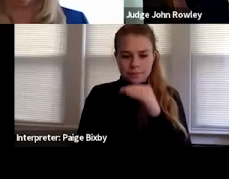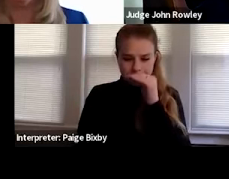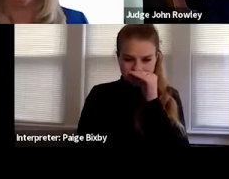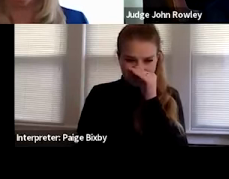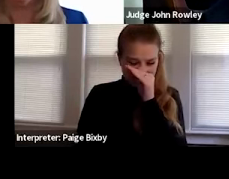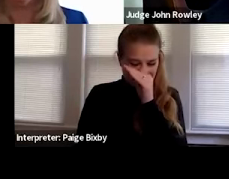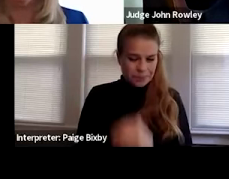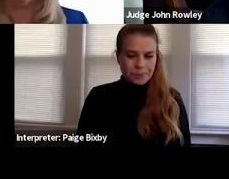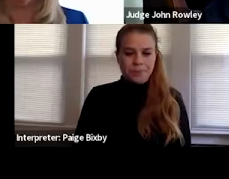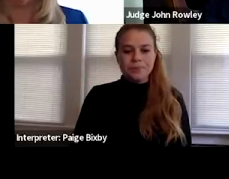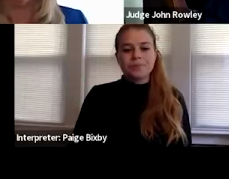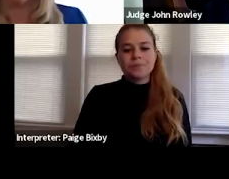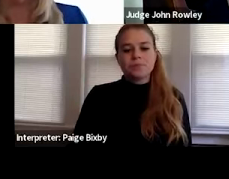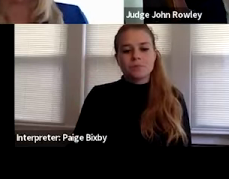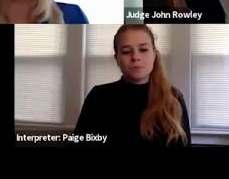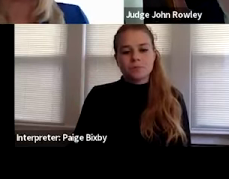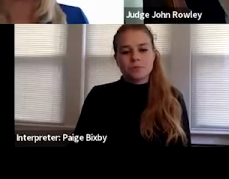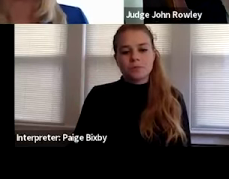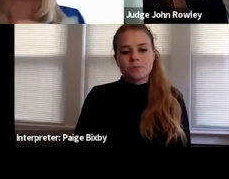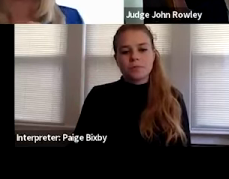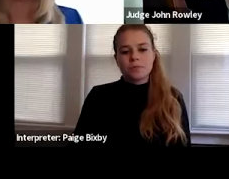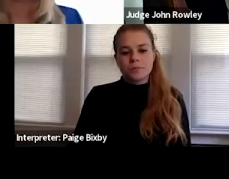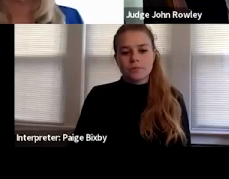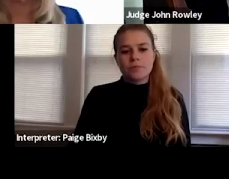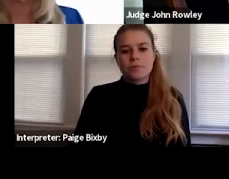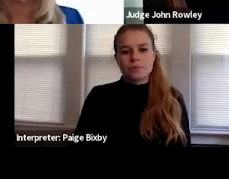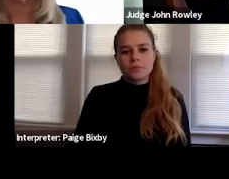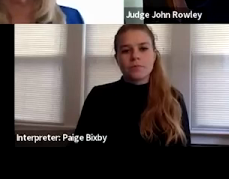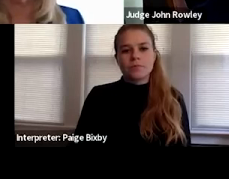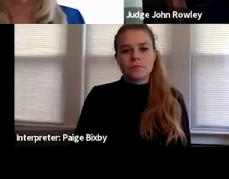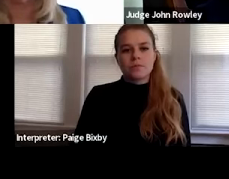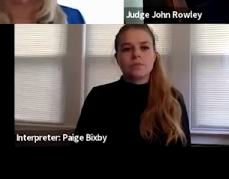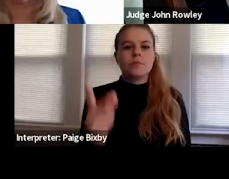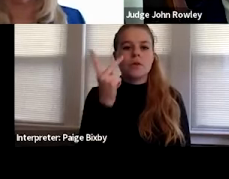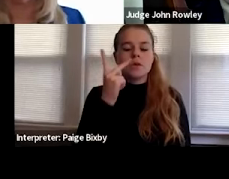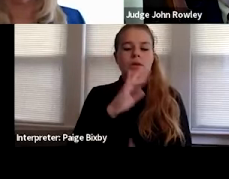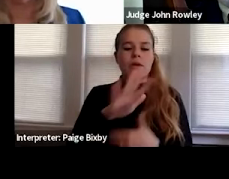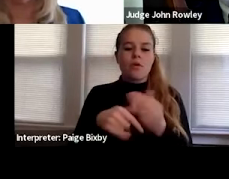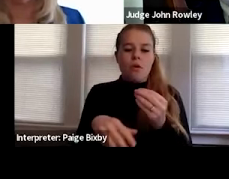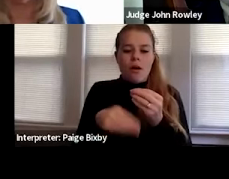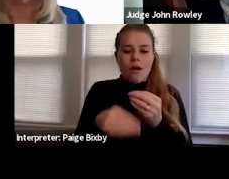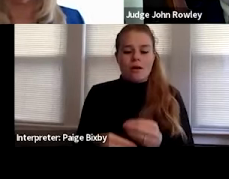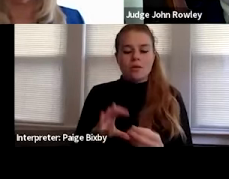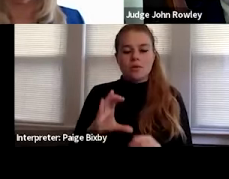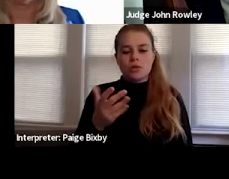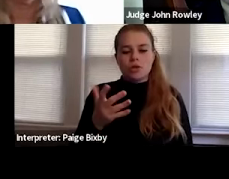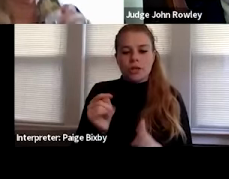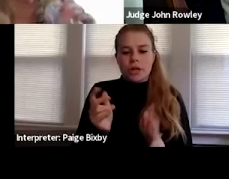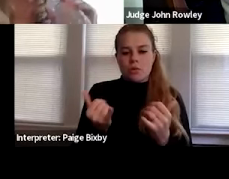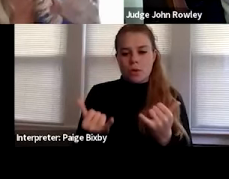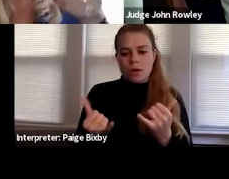So you see them being dropped into the chat right now. You can click on those and, once again, your computer